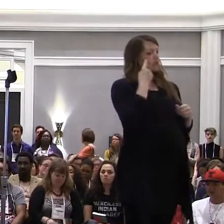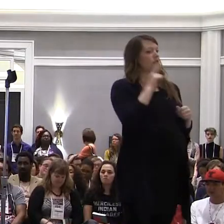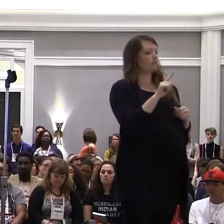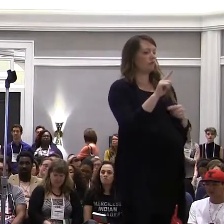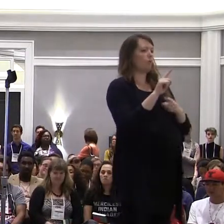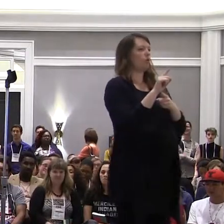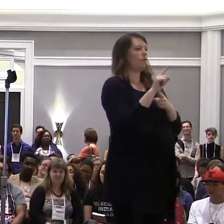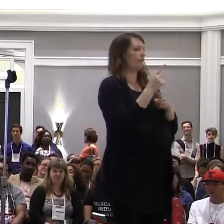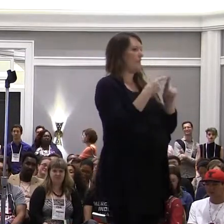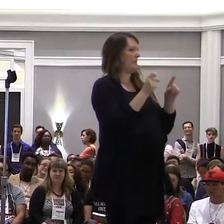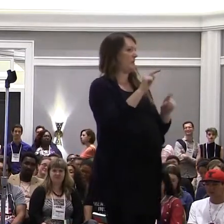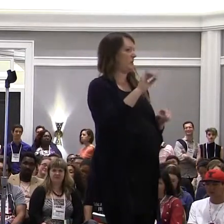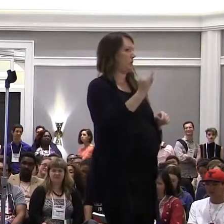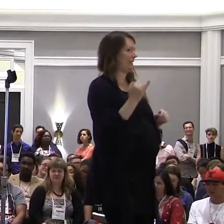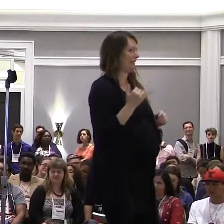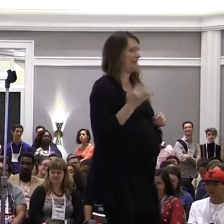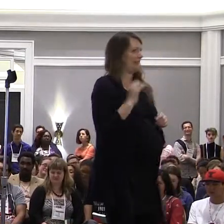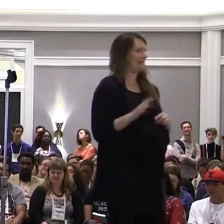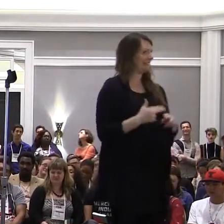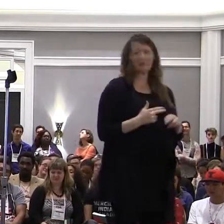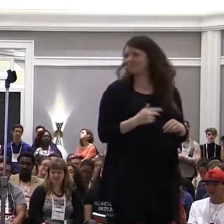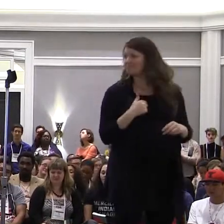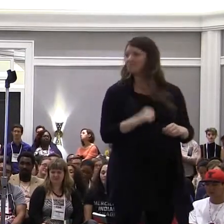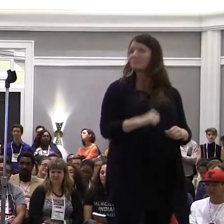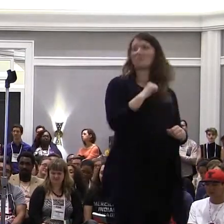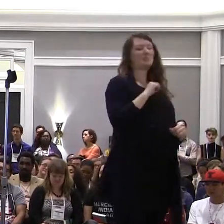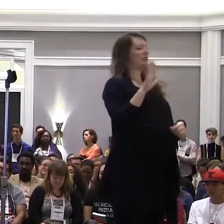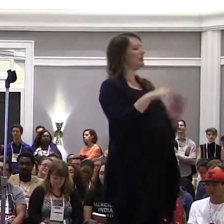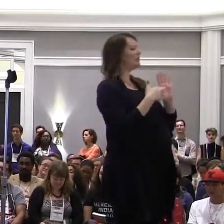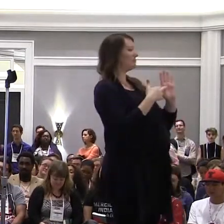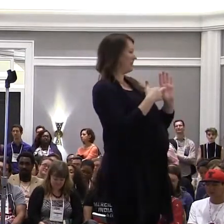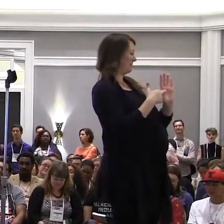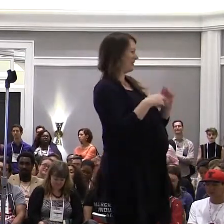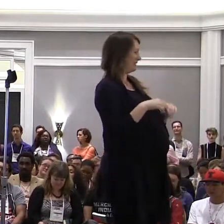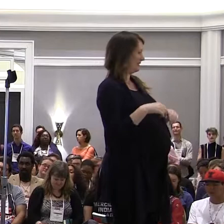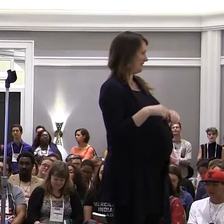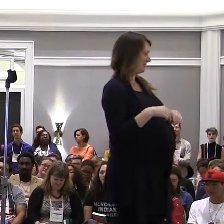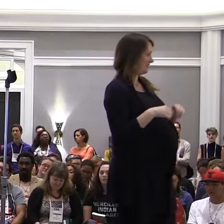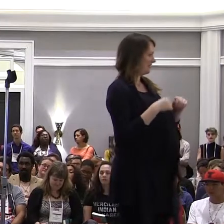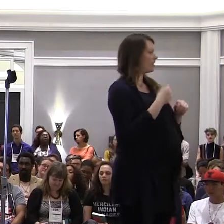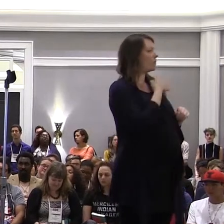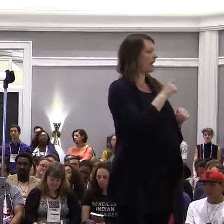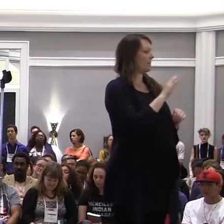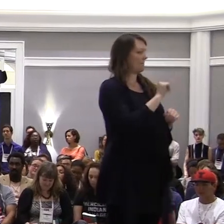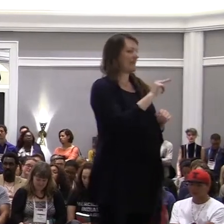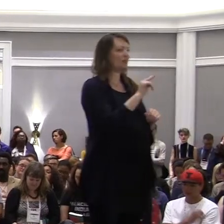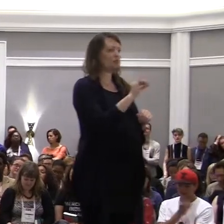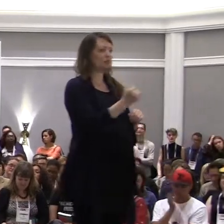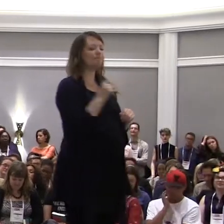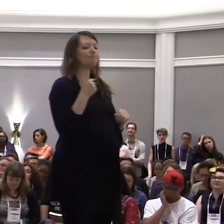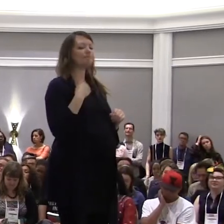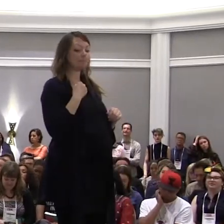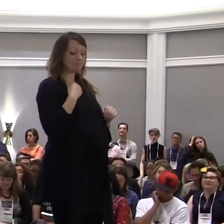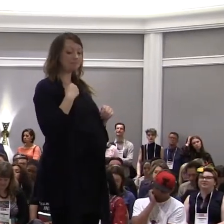I am proud to represent the League of Resident Theatres as the chair of LORT's EDI initiative.